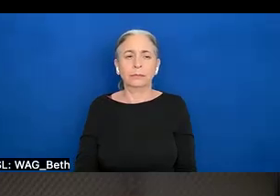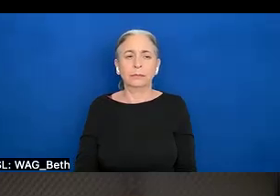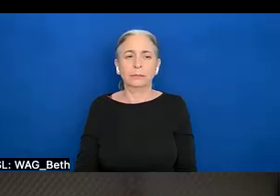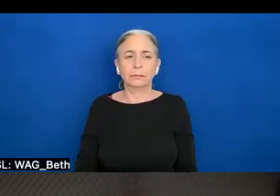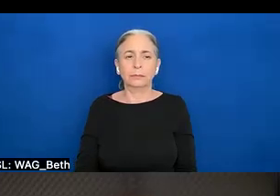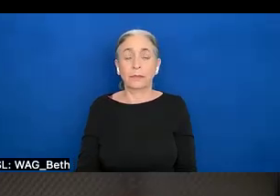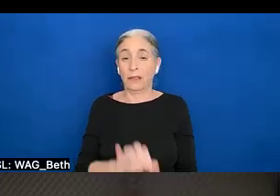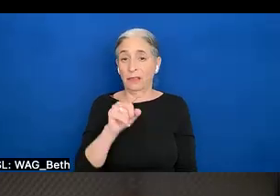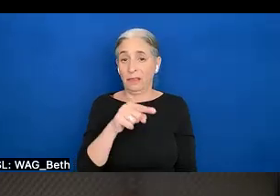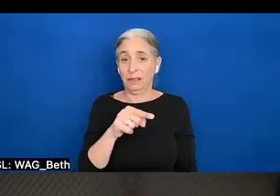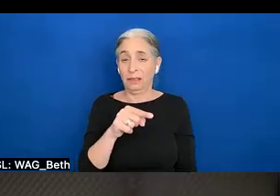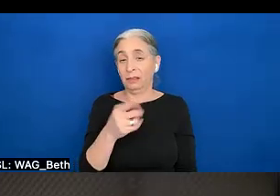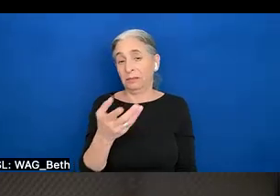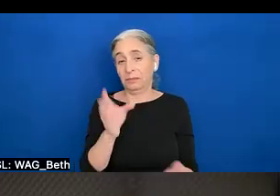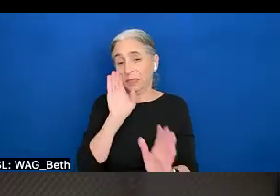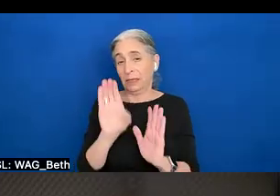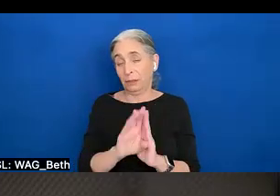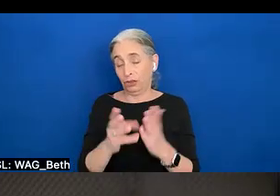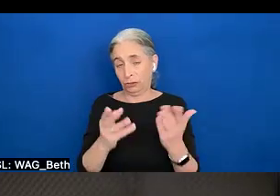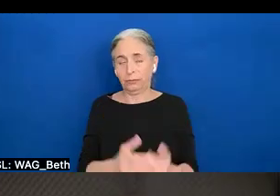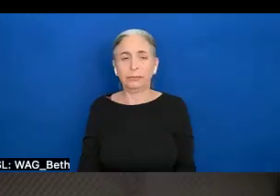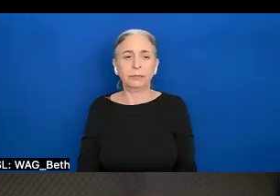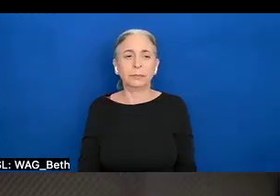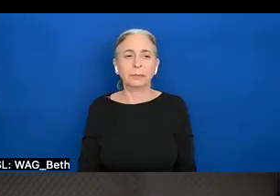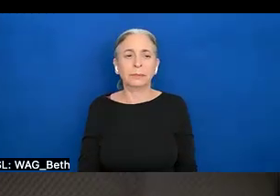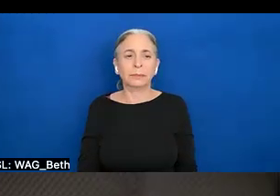And in this case, it's an image.